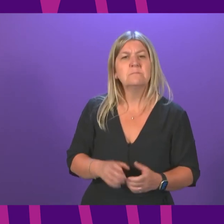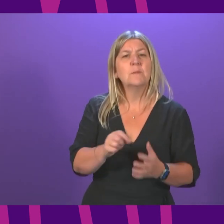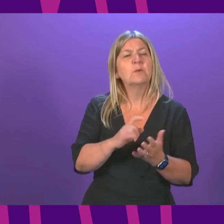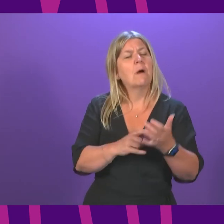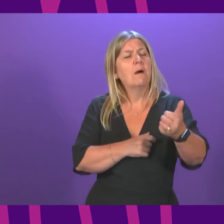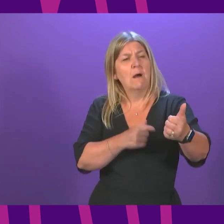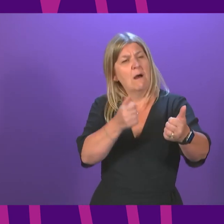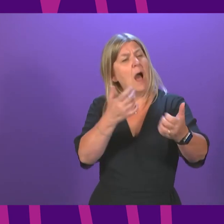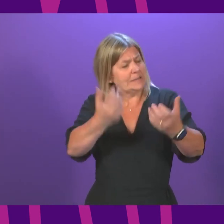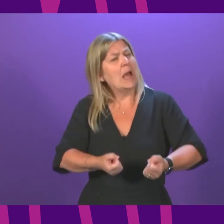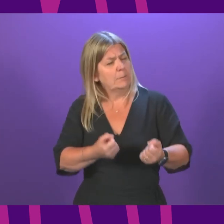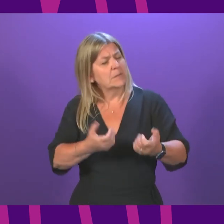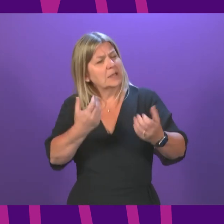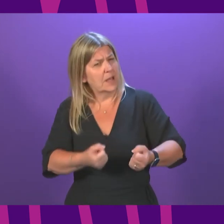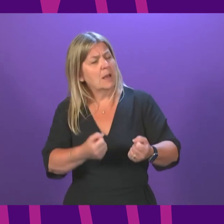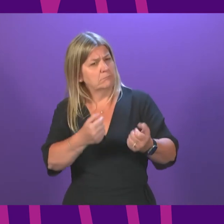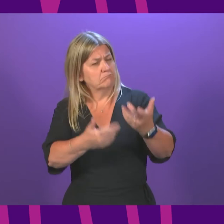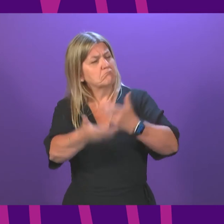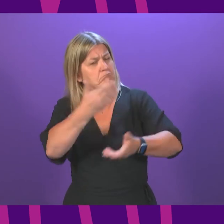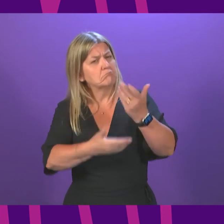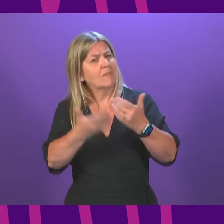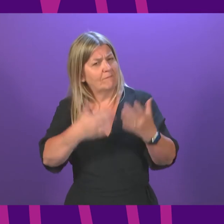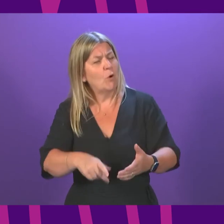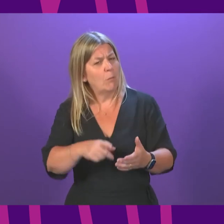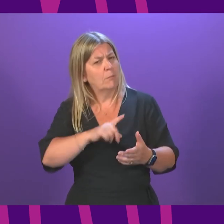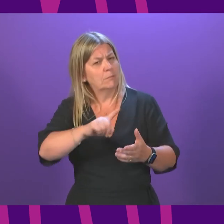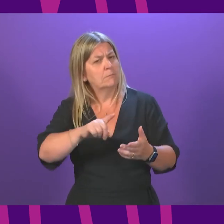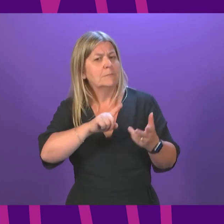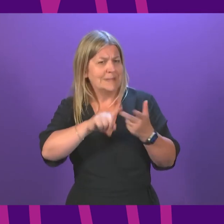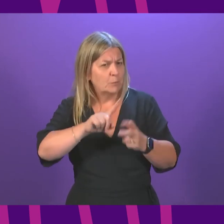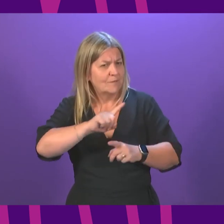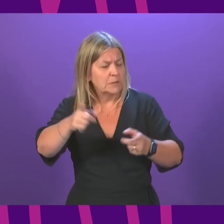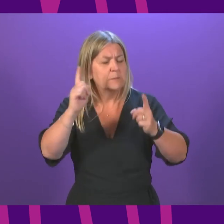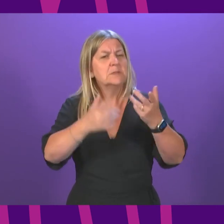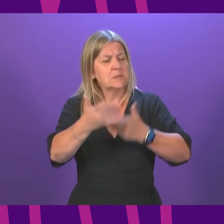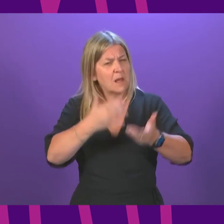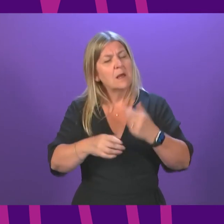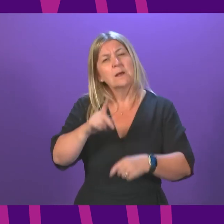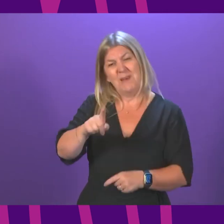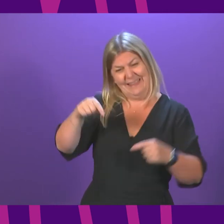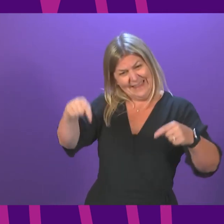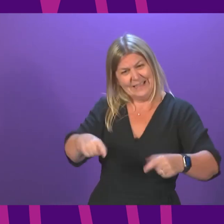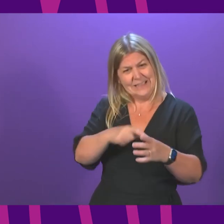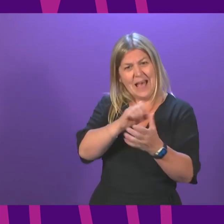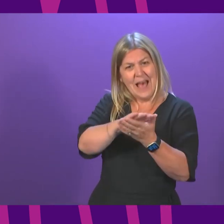those services, because they are critical to our communities across Scotland. My point about the allocation of funds being ad hoc is that the Government is not thinking strategically;